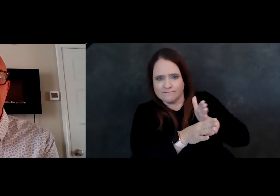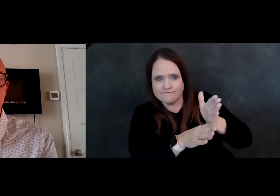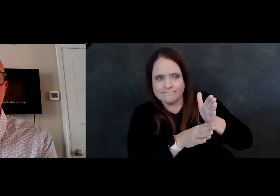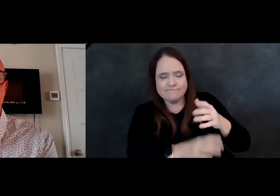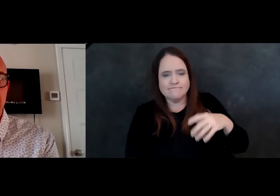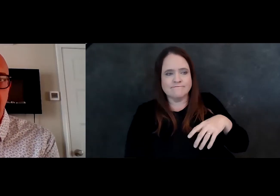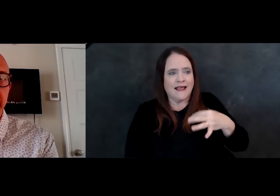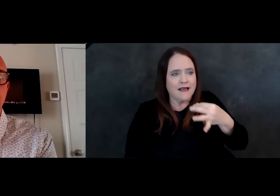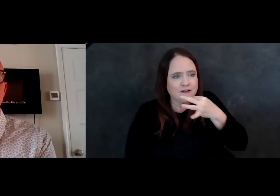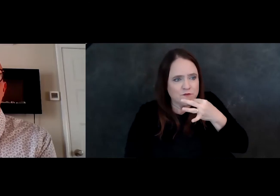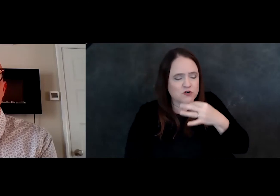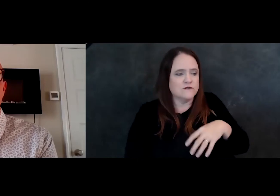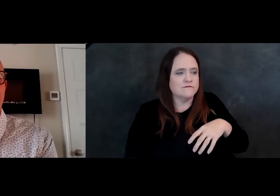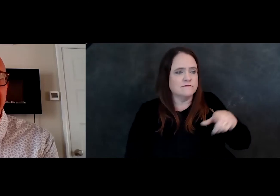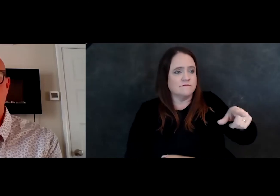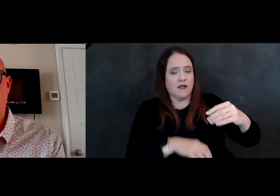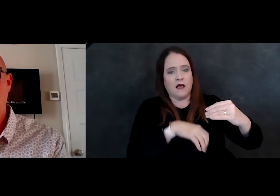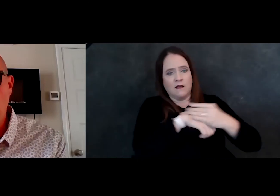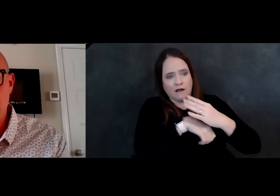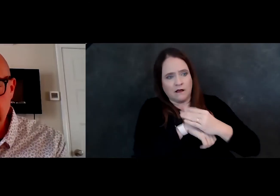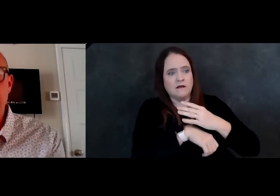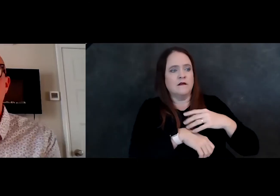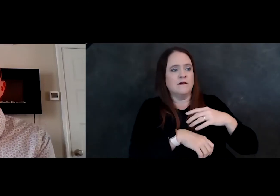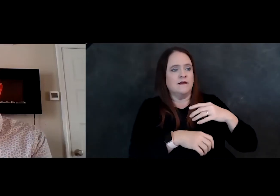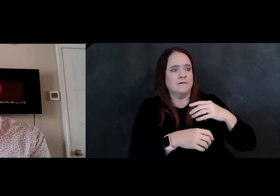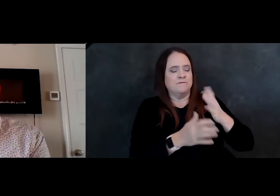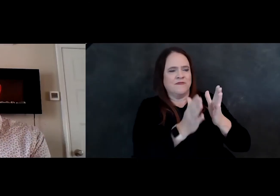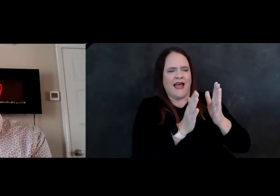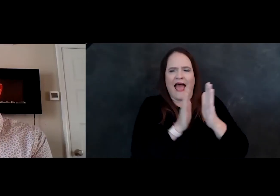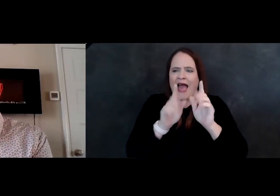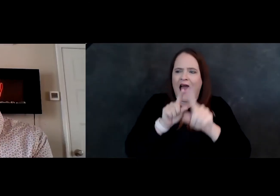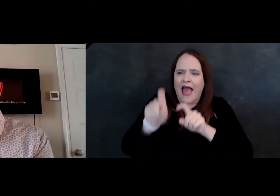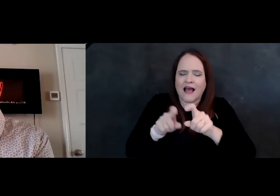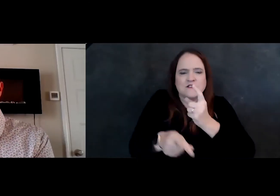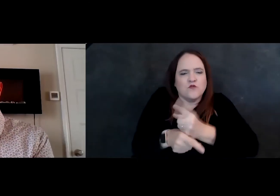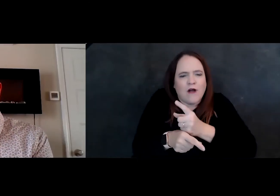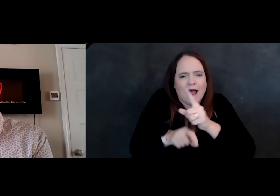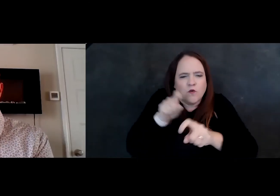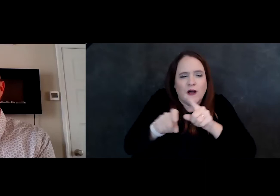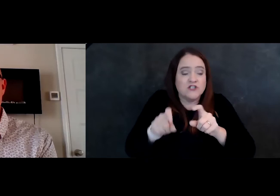ability to consult and ask the right questions, questions that I wasn't even aware that we